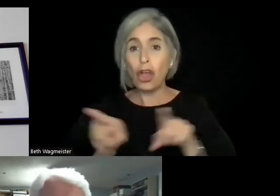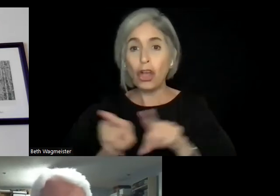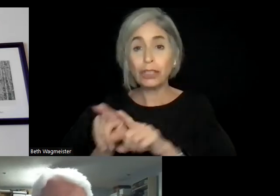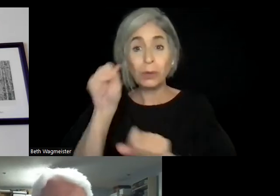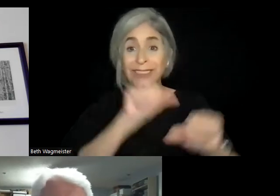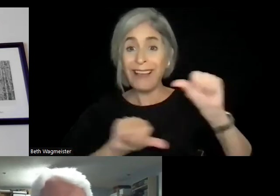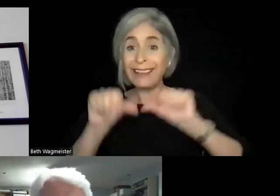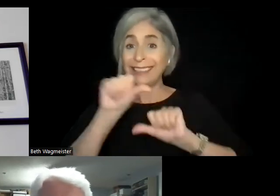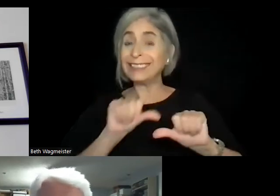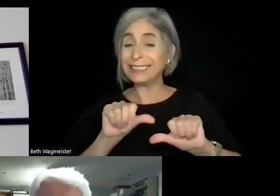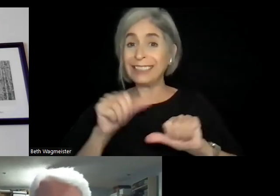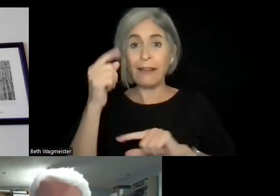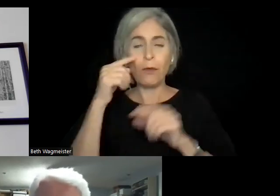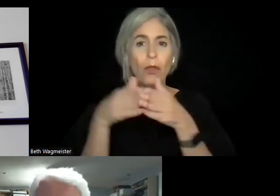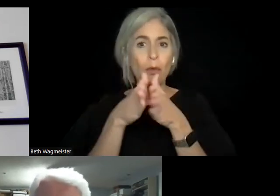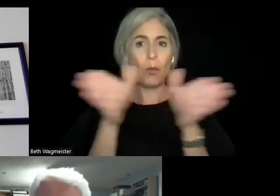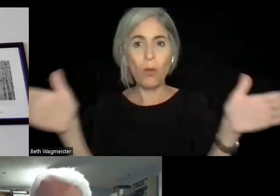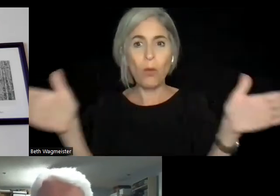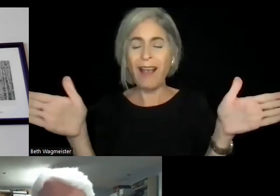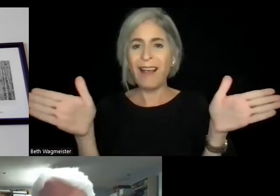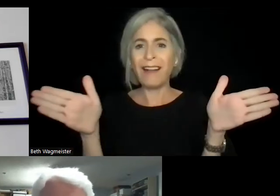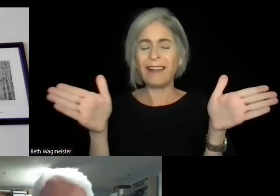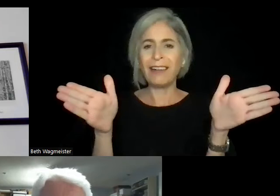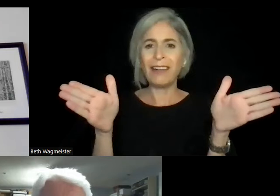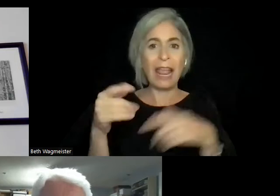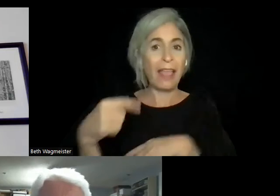inclusion and friction points in business,